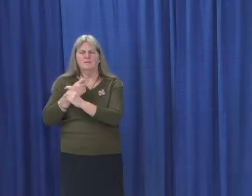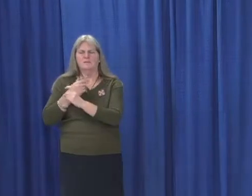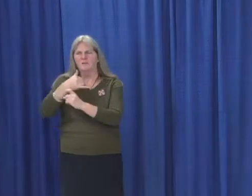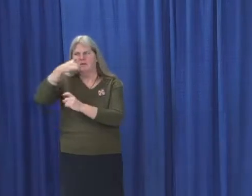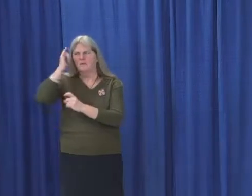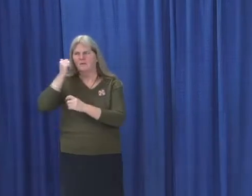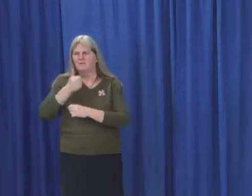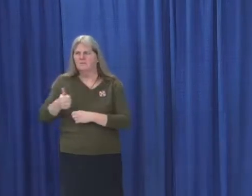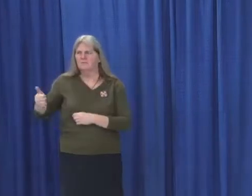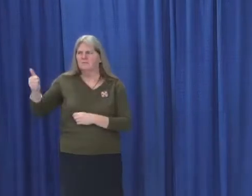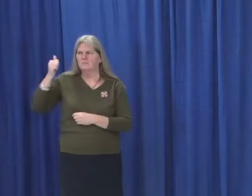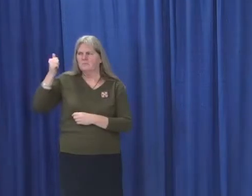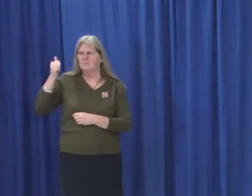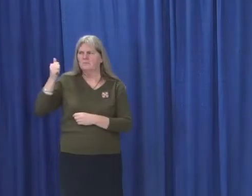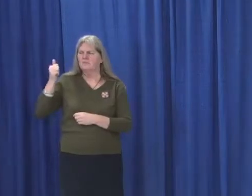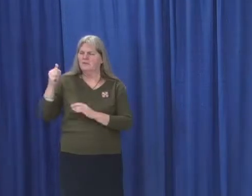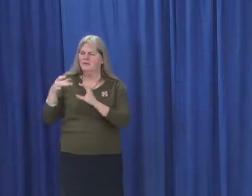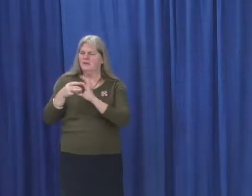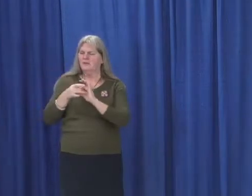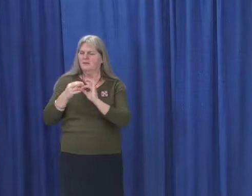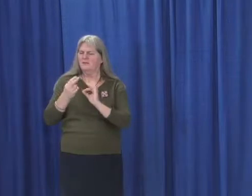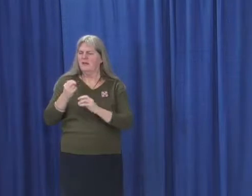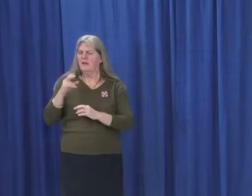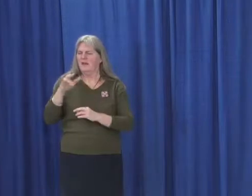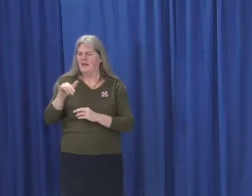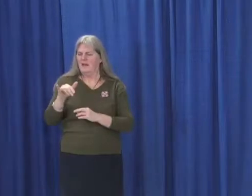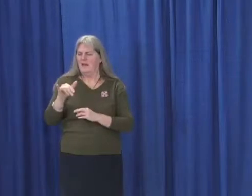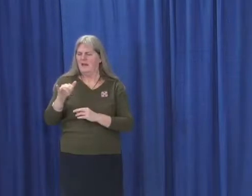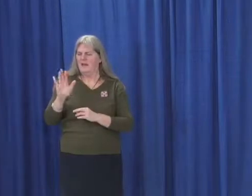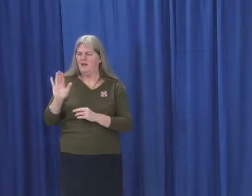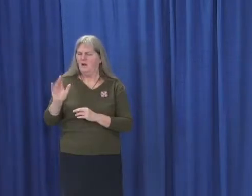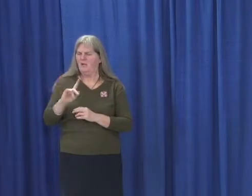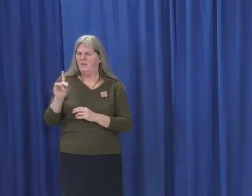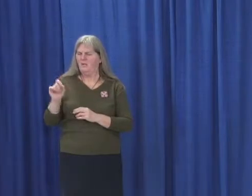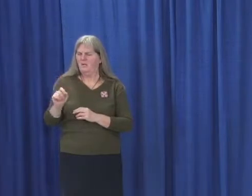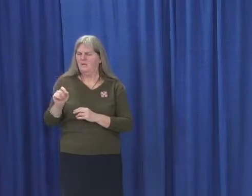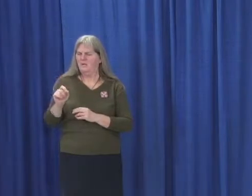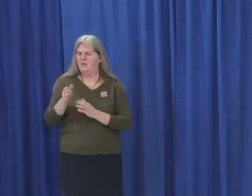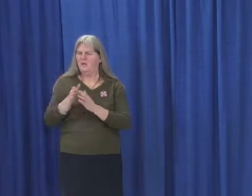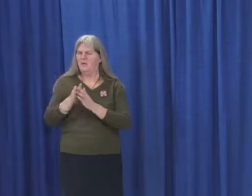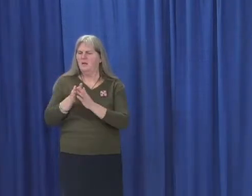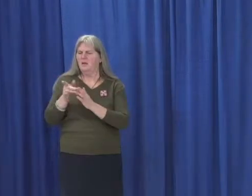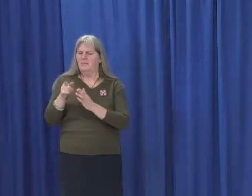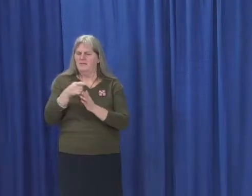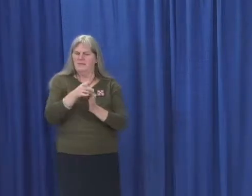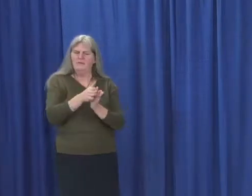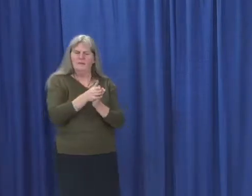As you mentioned in response to Haley's question this under the public health act and not under